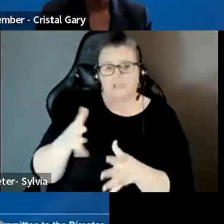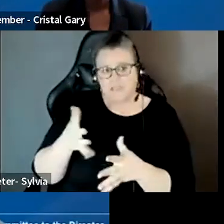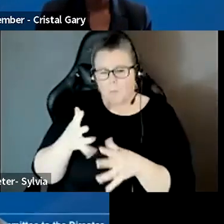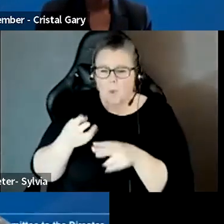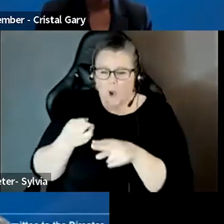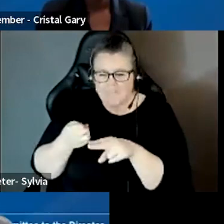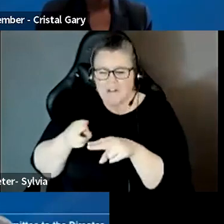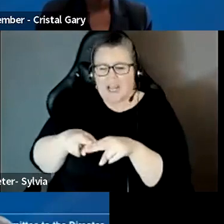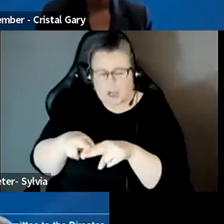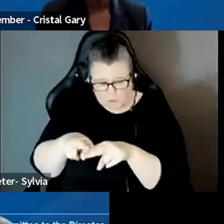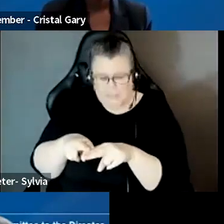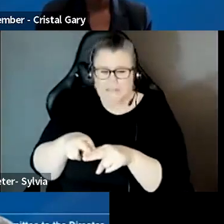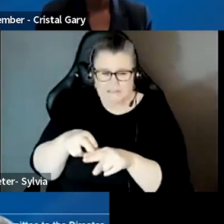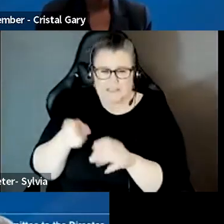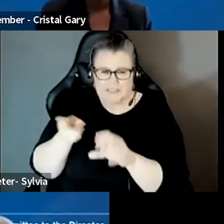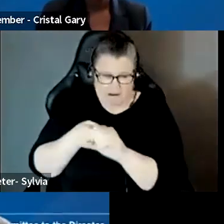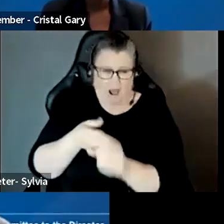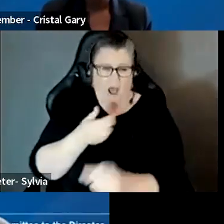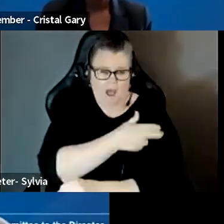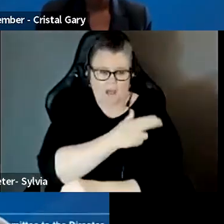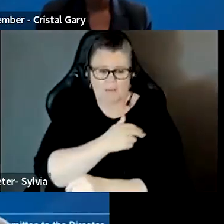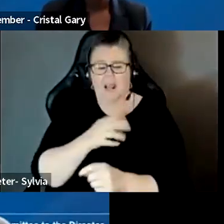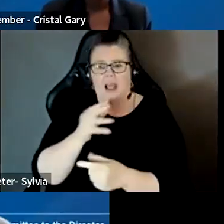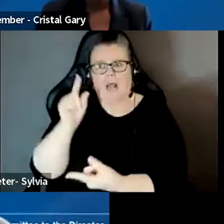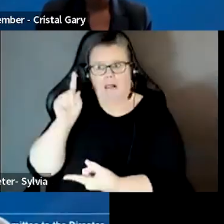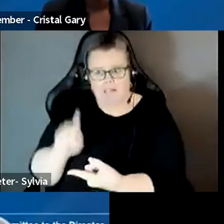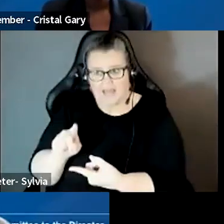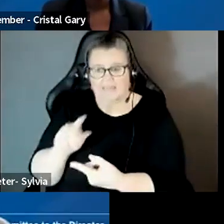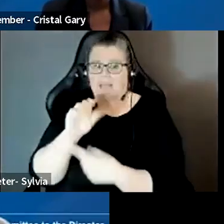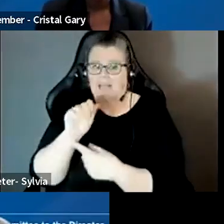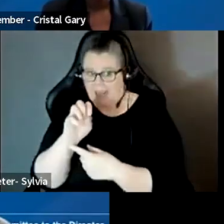less of an increase in cases in recent weeks, and we're following that closely.